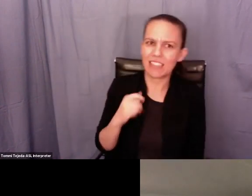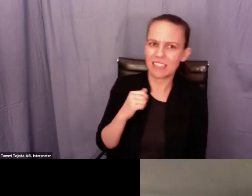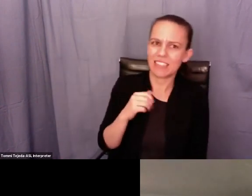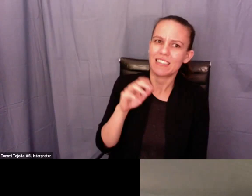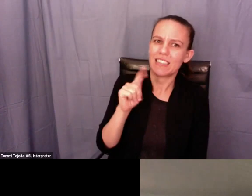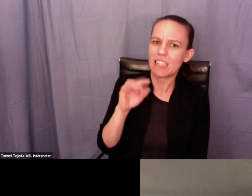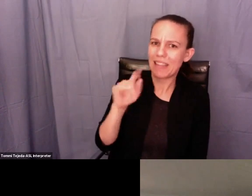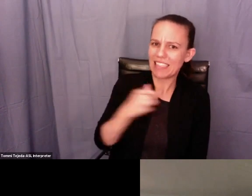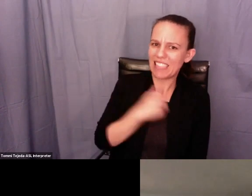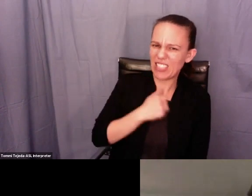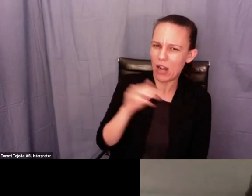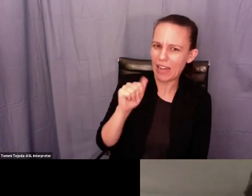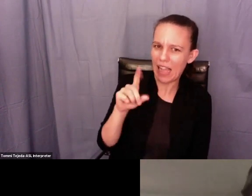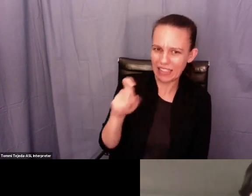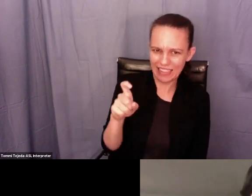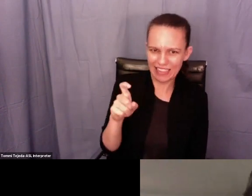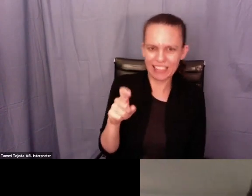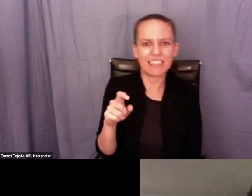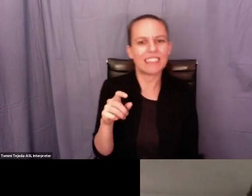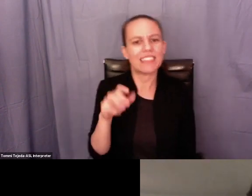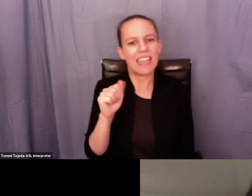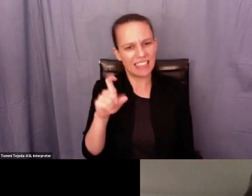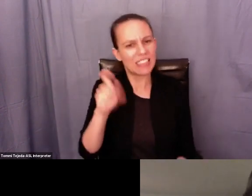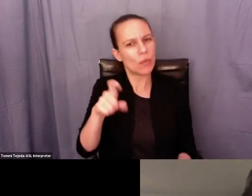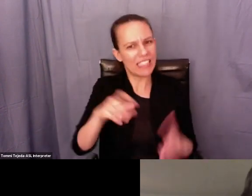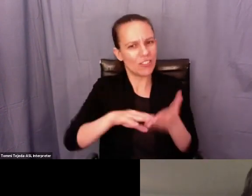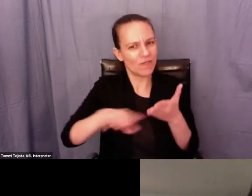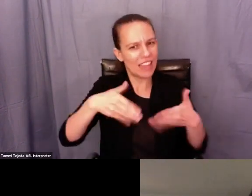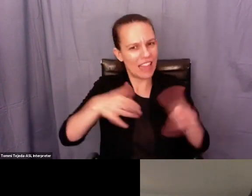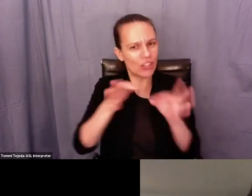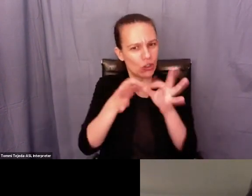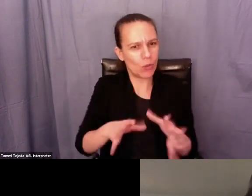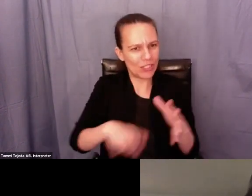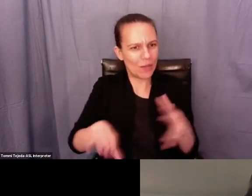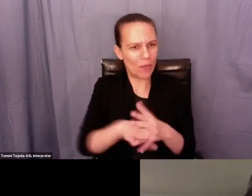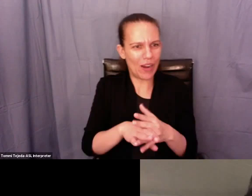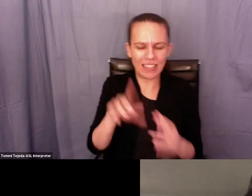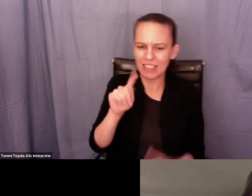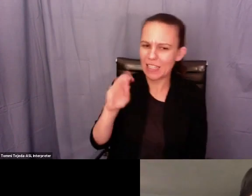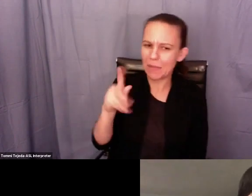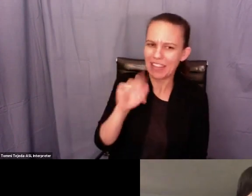No that's fine we do need to let the interpreters go on break. Yes, of course. Thank you.